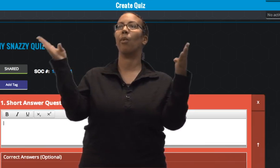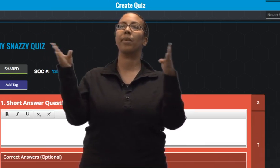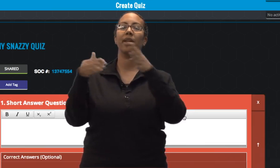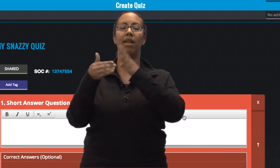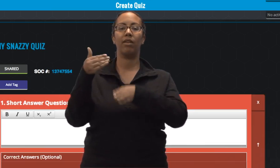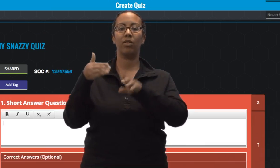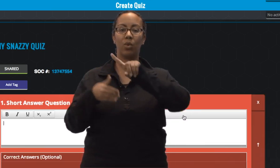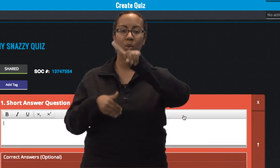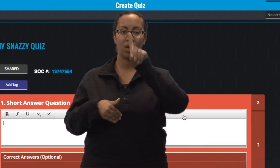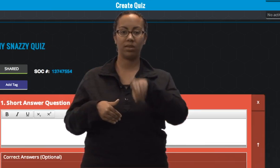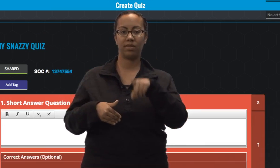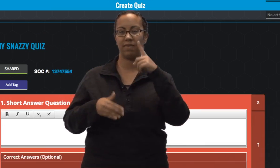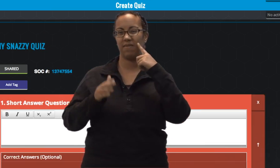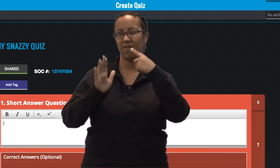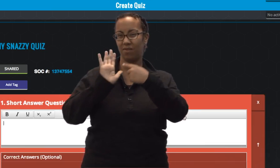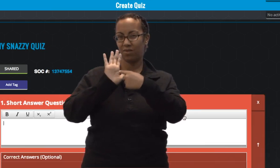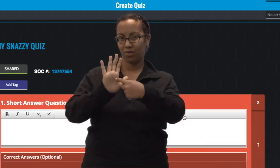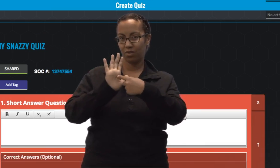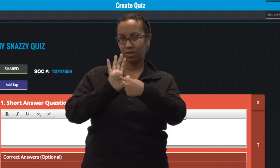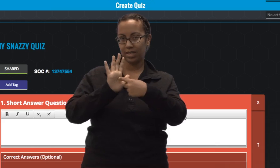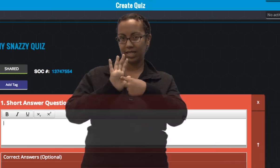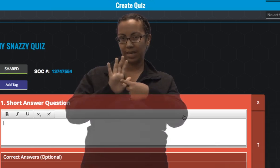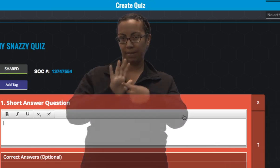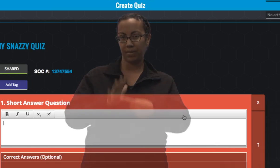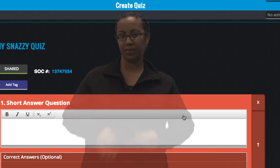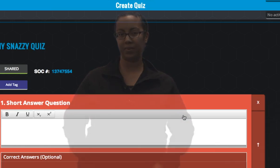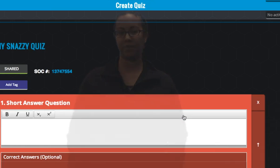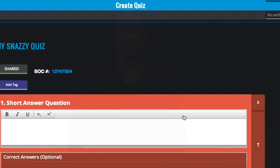One could be an open-ended question. For example--